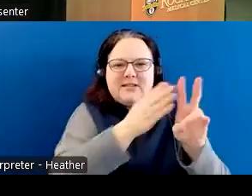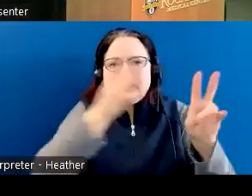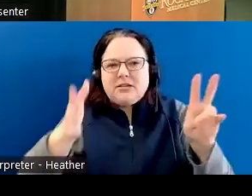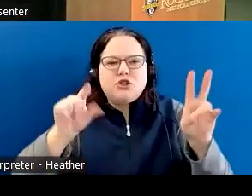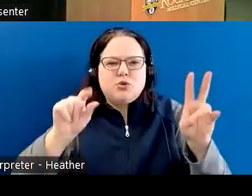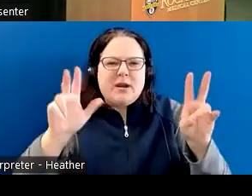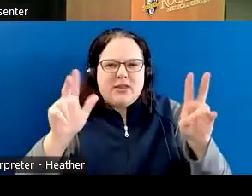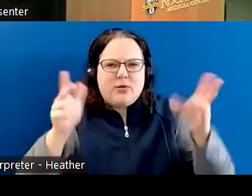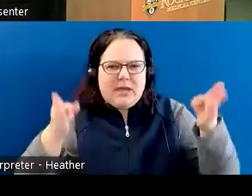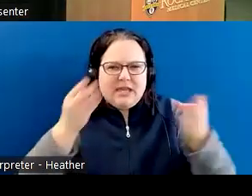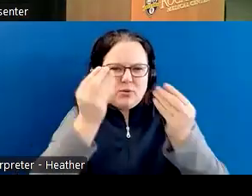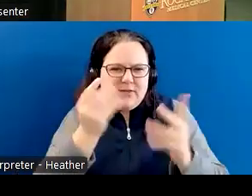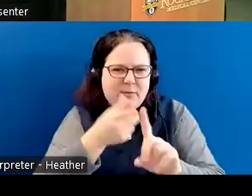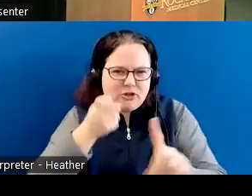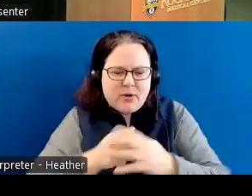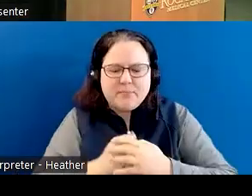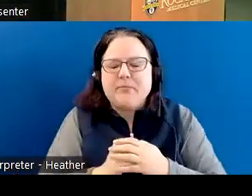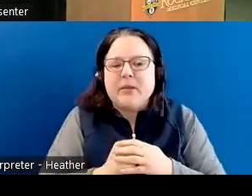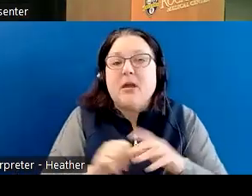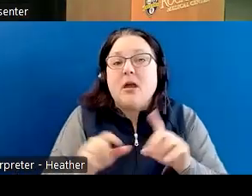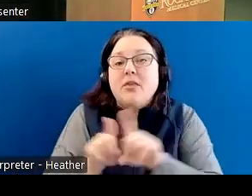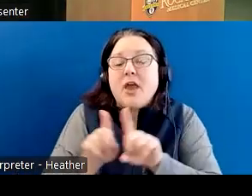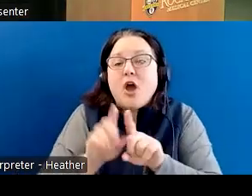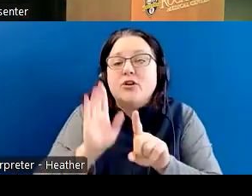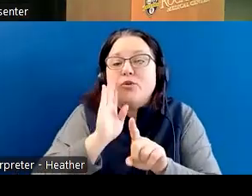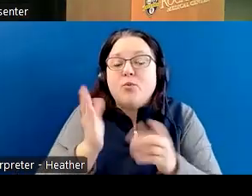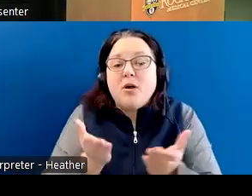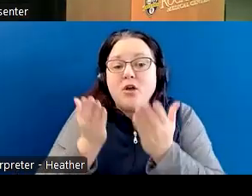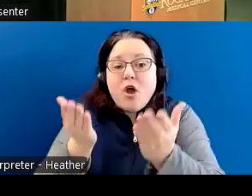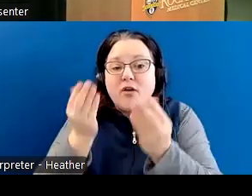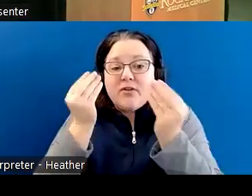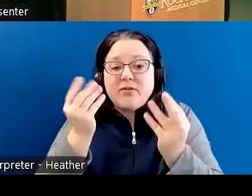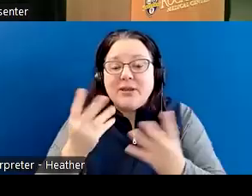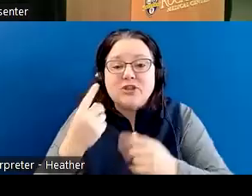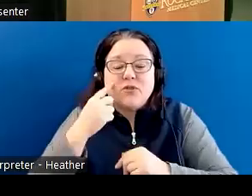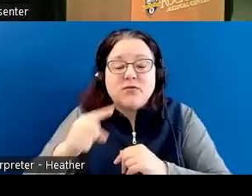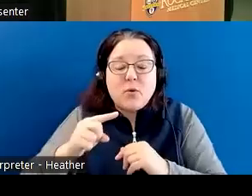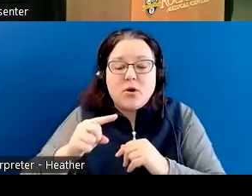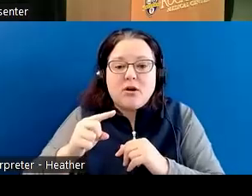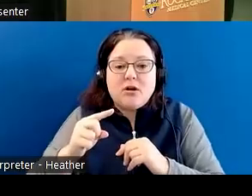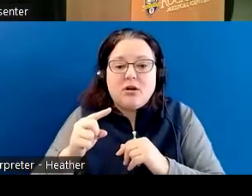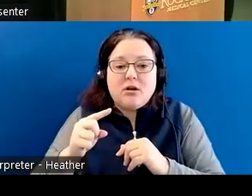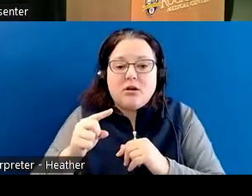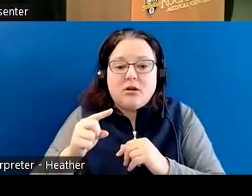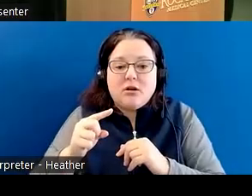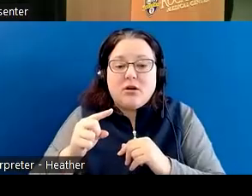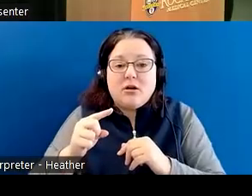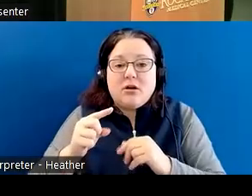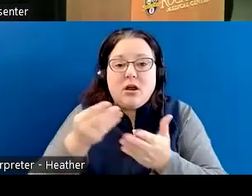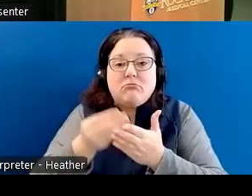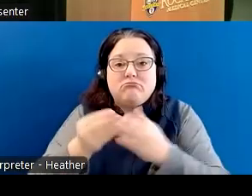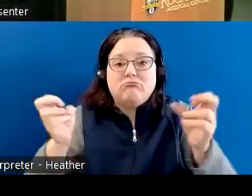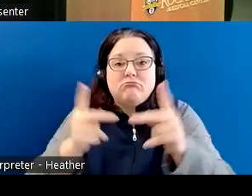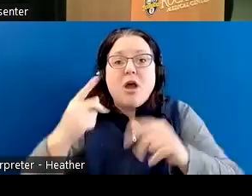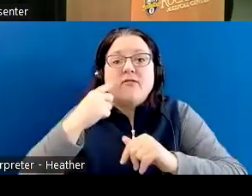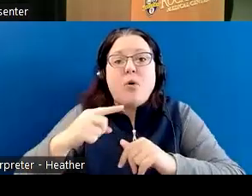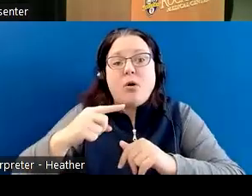um they're also offering reimbursement um for in this case group services as well but not to the